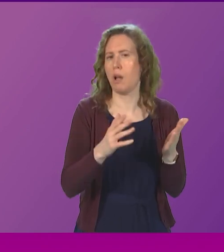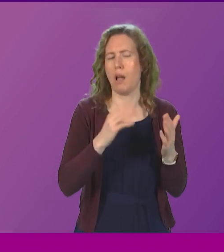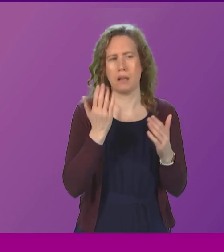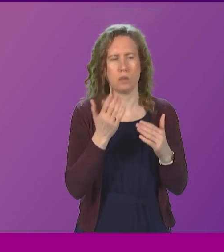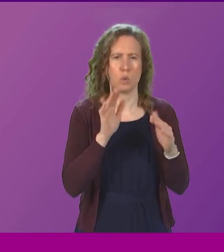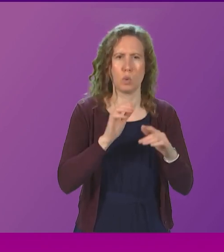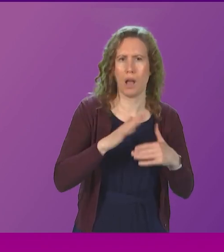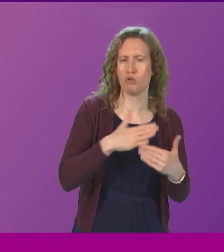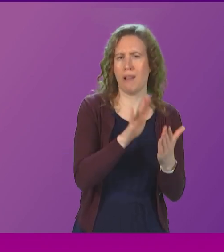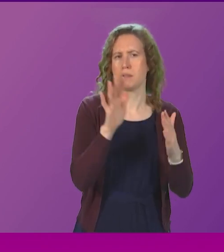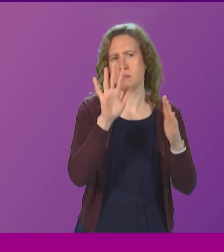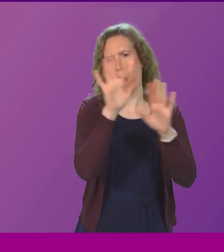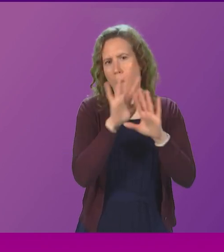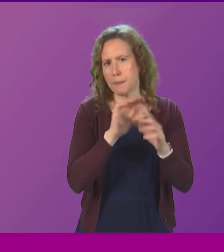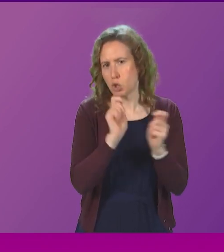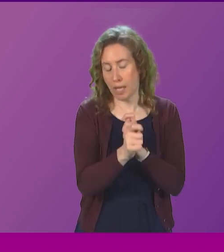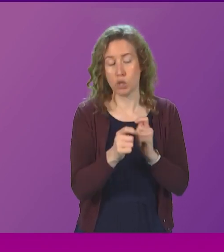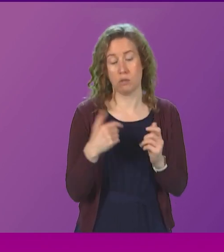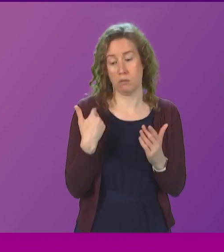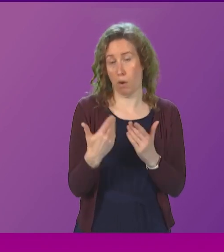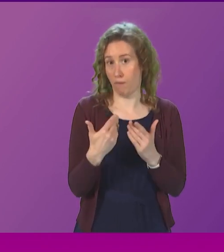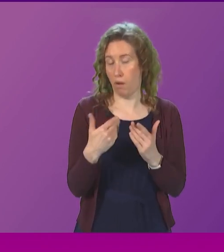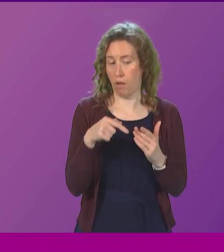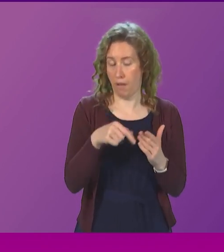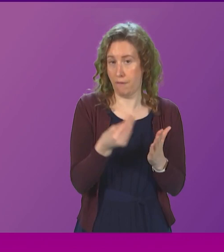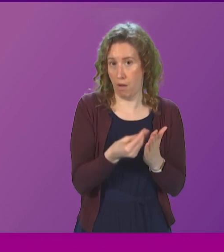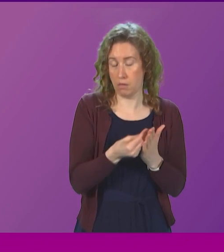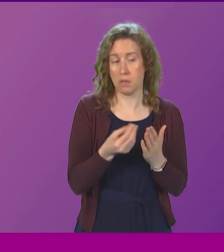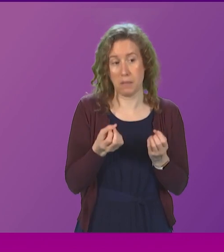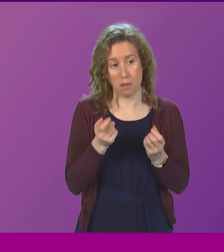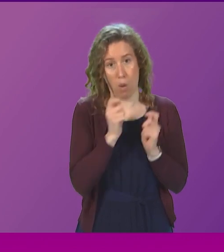To date, a total of £430,000 from the fund’s competitive scheme has been awarded to three